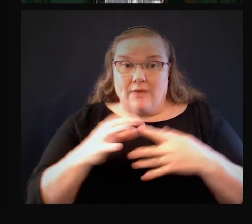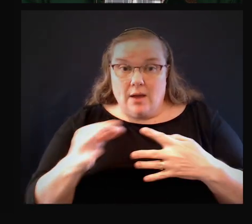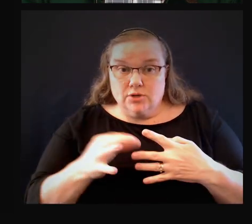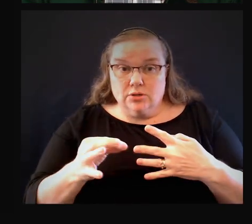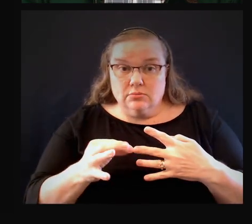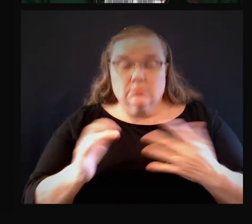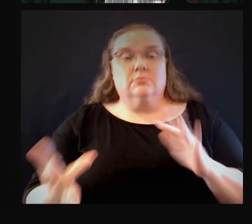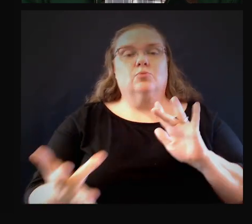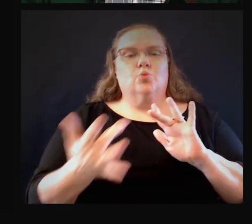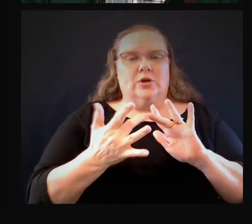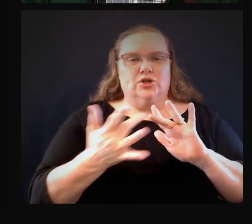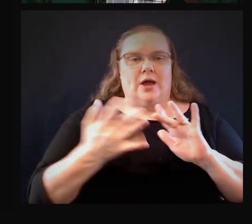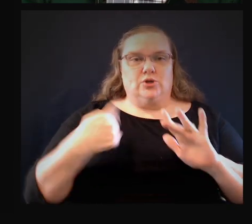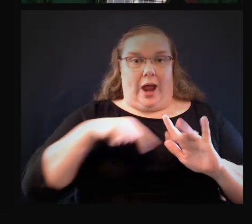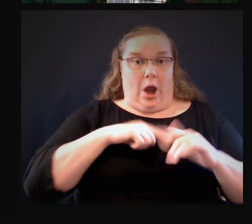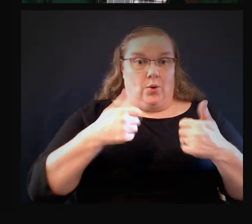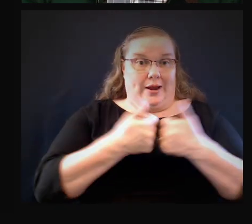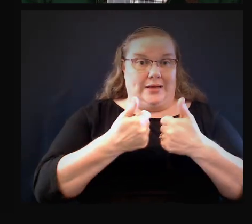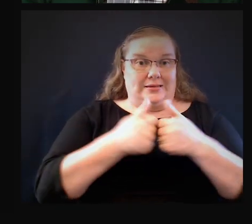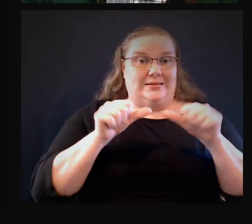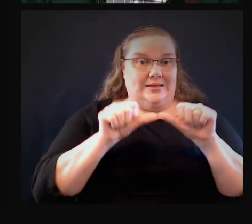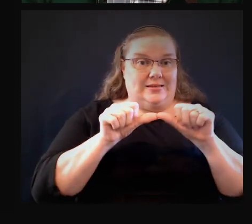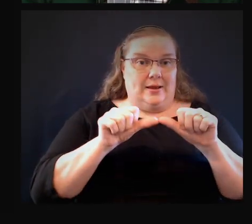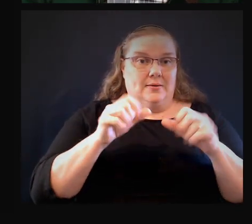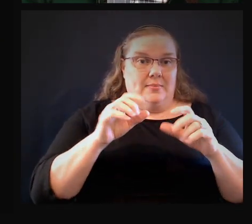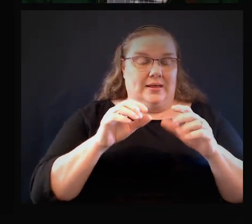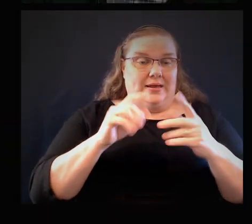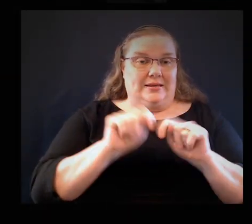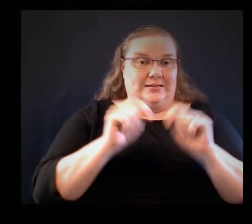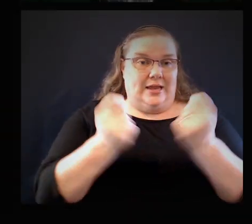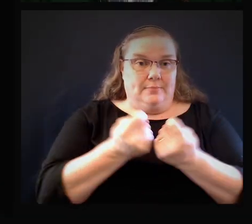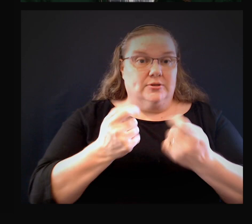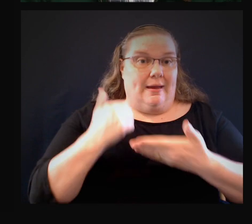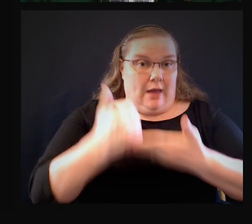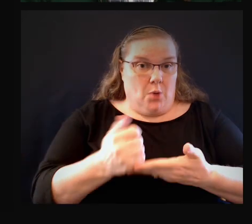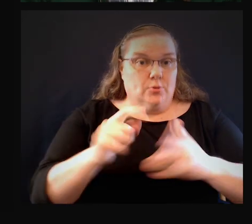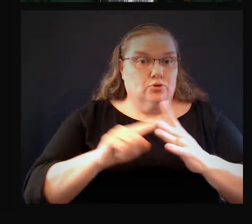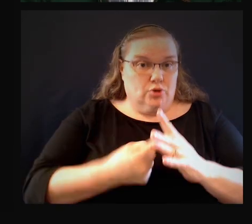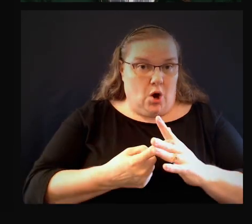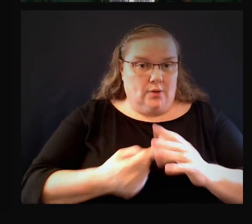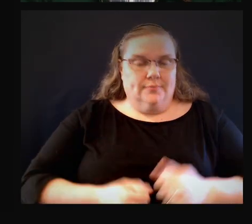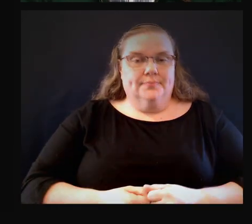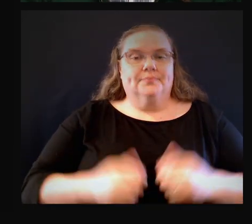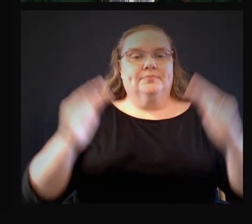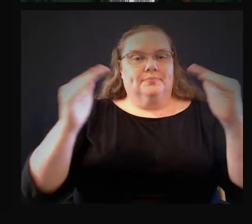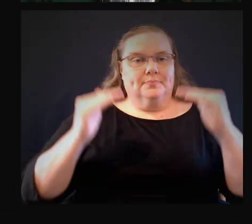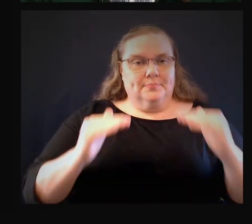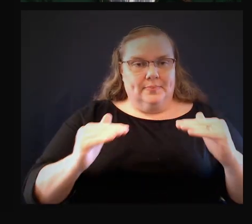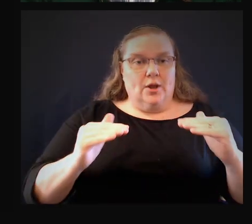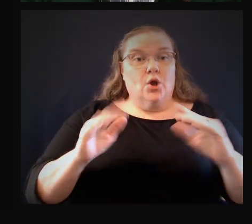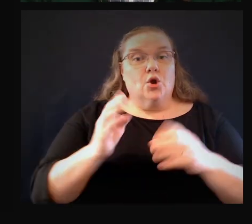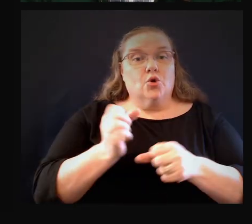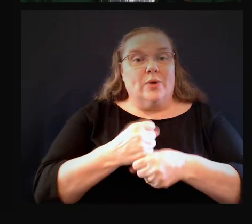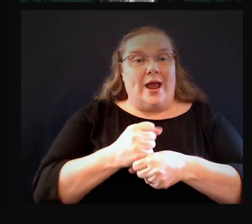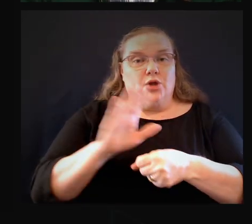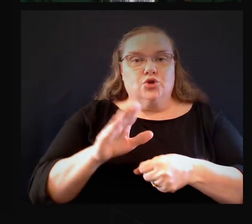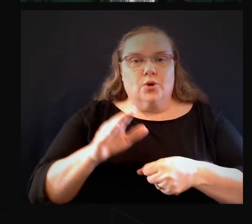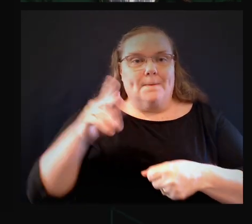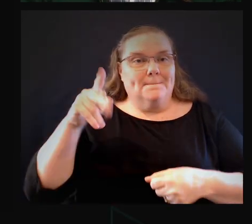to our Gaming Sustainability team to help you get started. Step two, create your pitch. I don't come from a sustainability